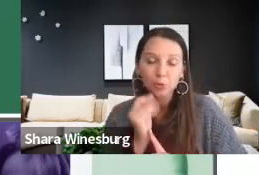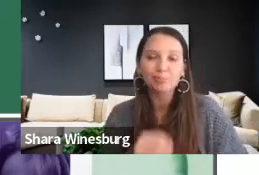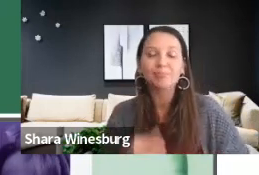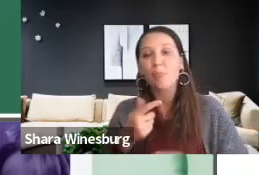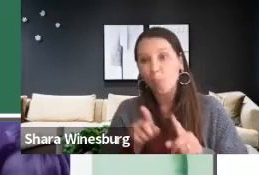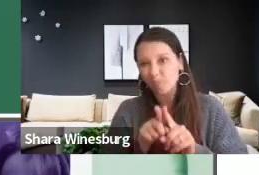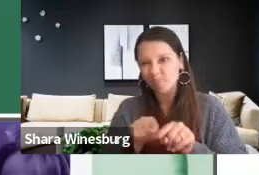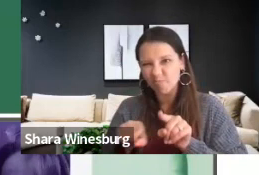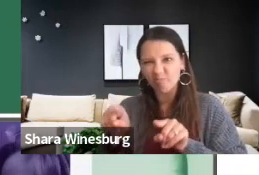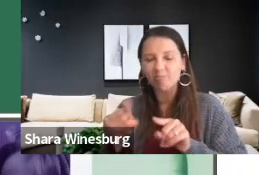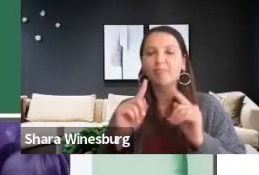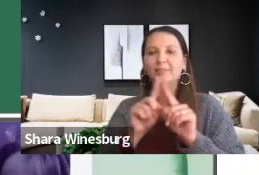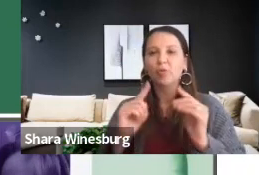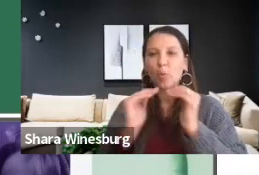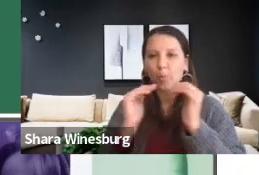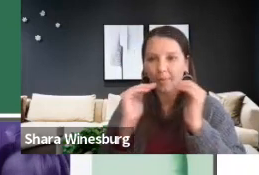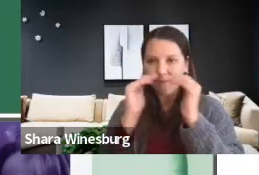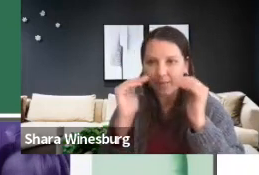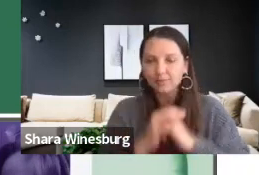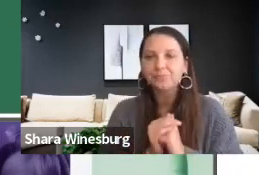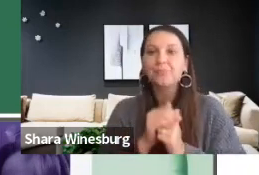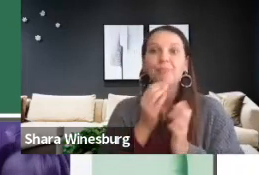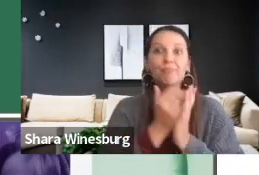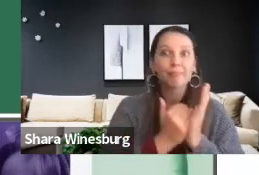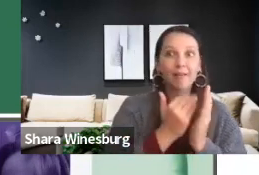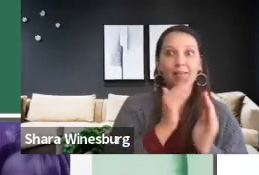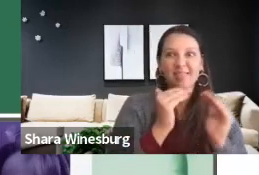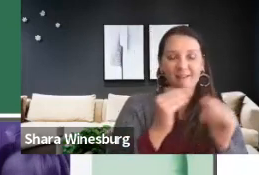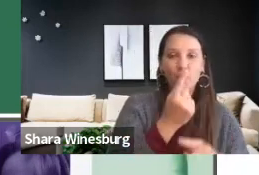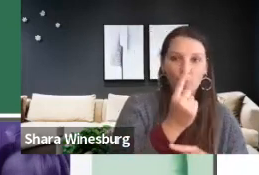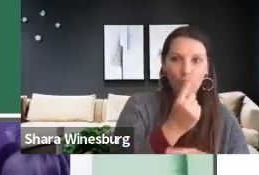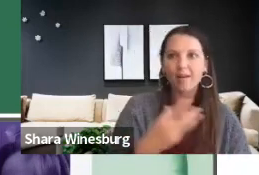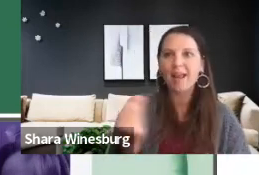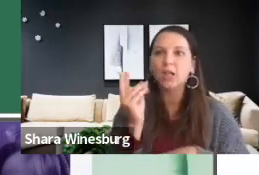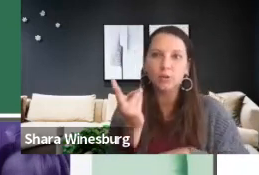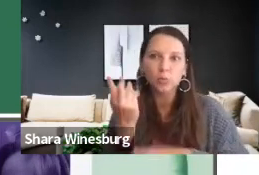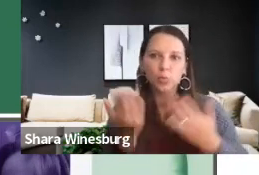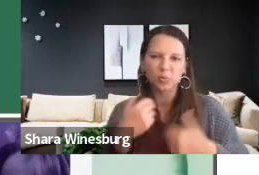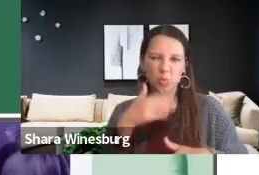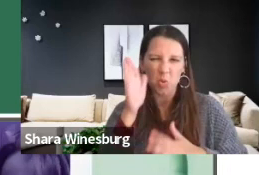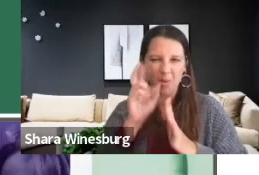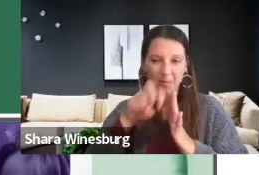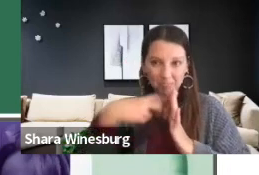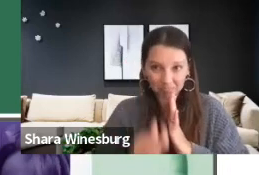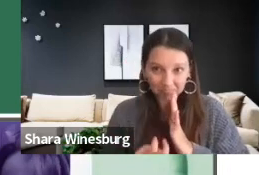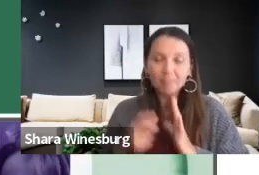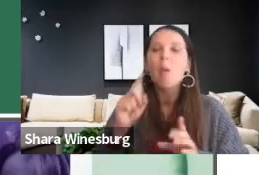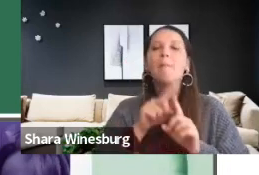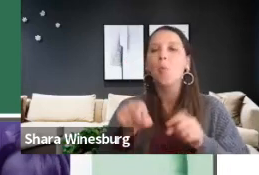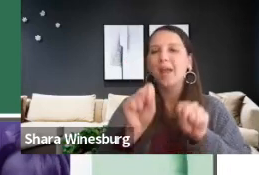We offer various ASL experiences for both levels 1 and 2.